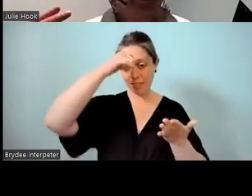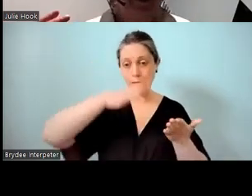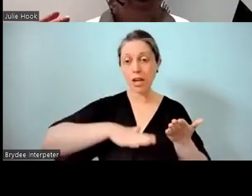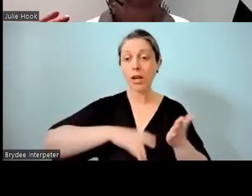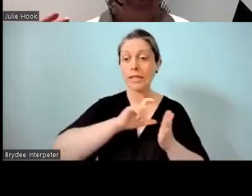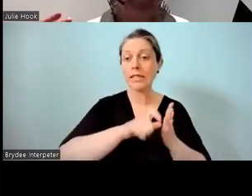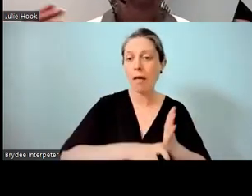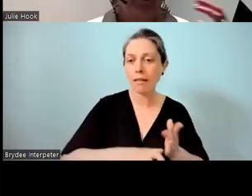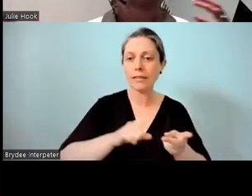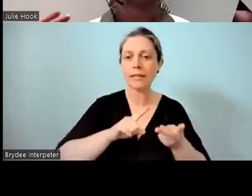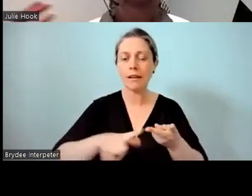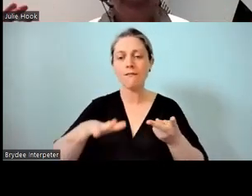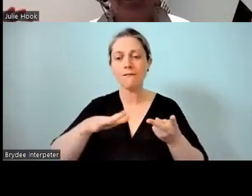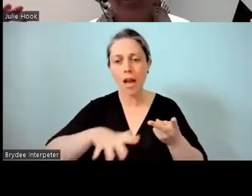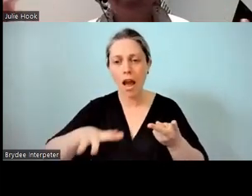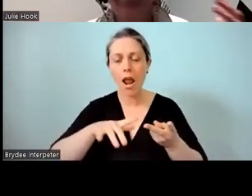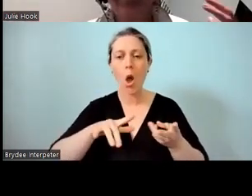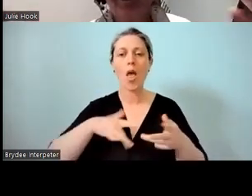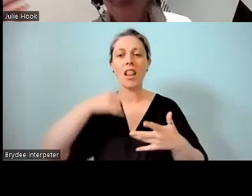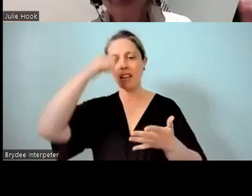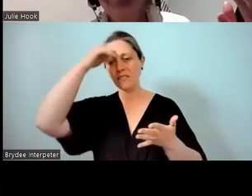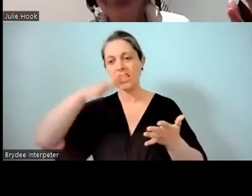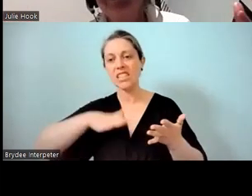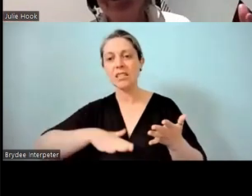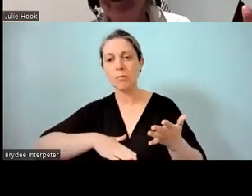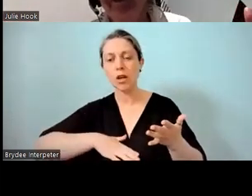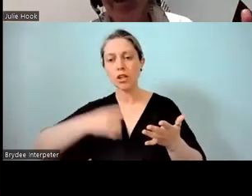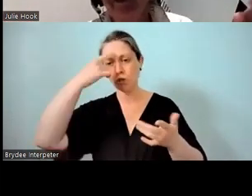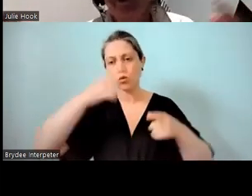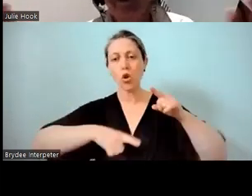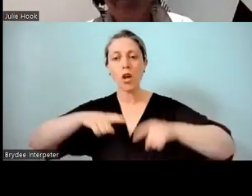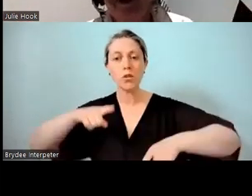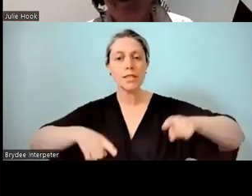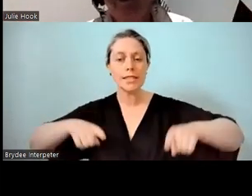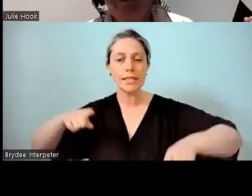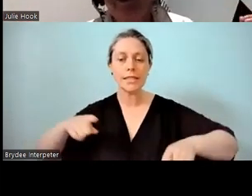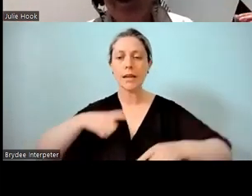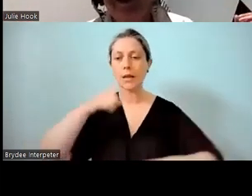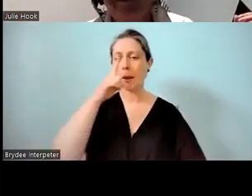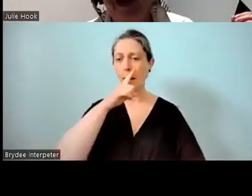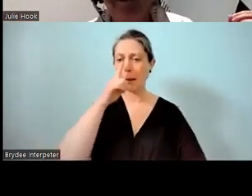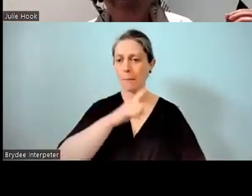We had whānau, we had lived experience of neurodiversity, we had people who were thinking about it